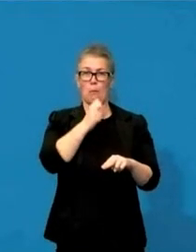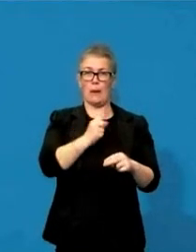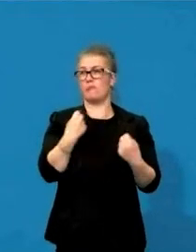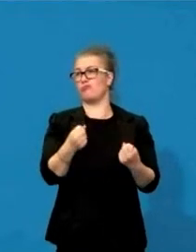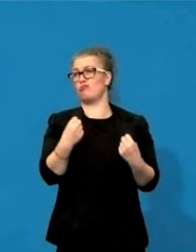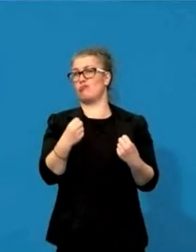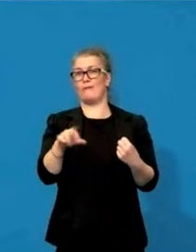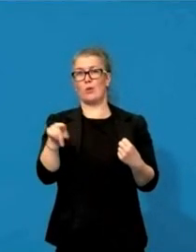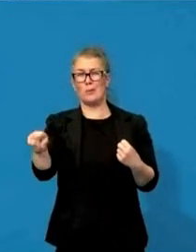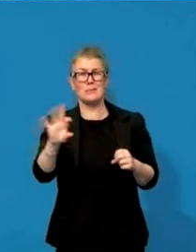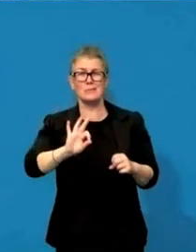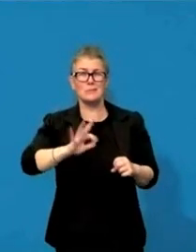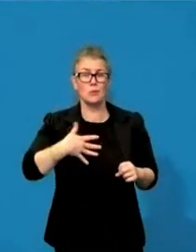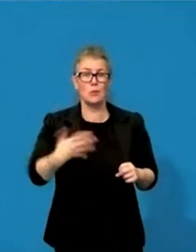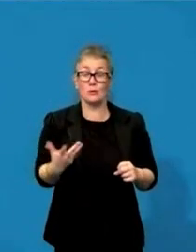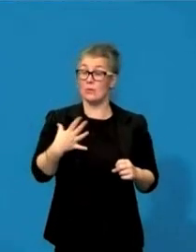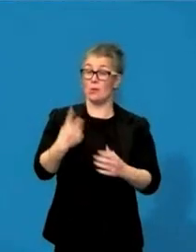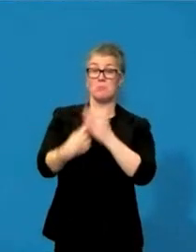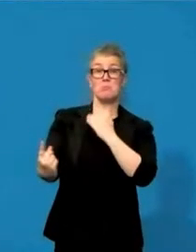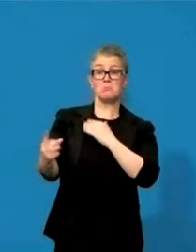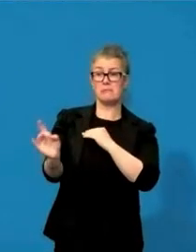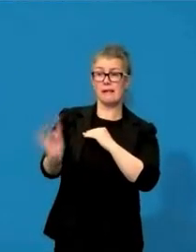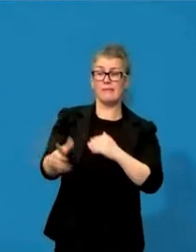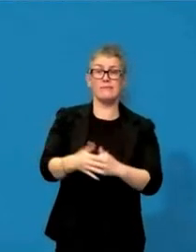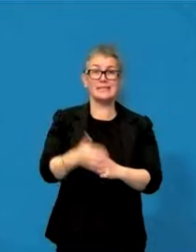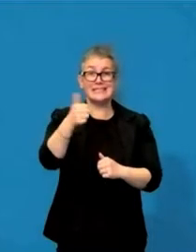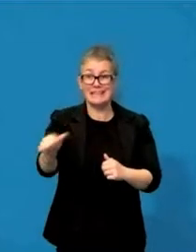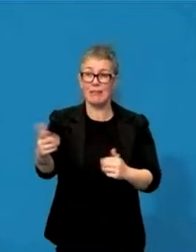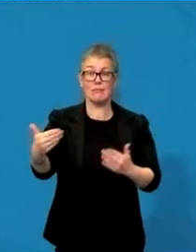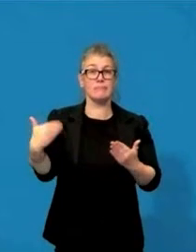He - he still has - to this day, still does not have his licence.